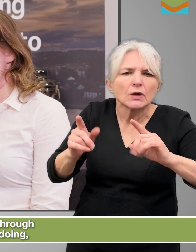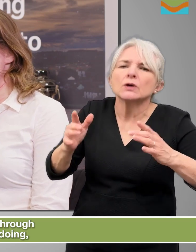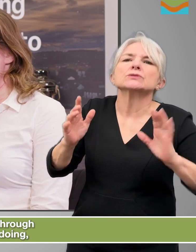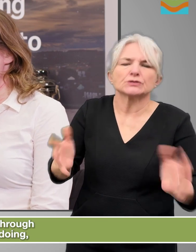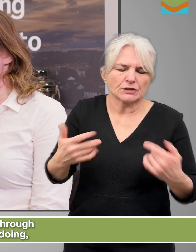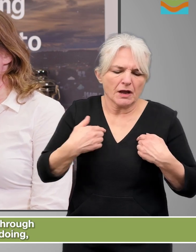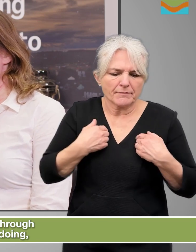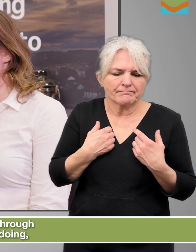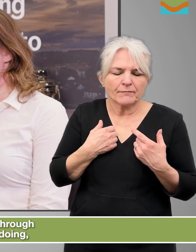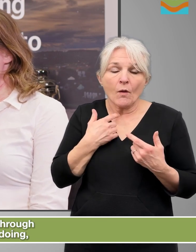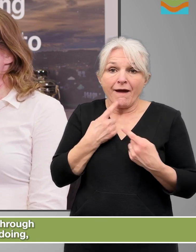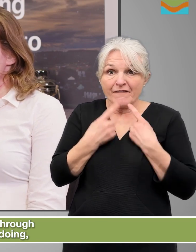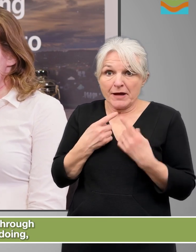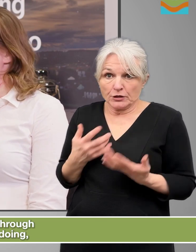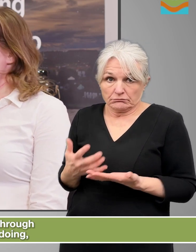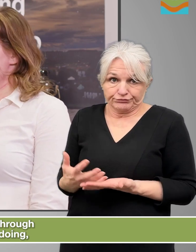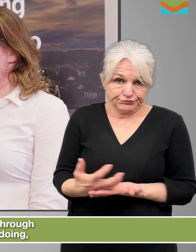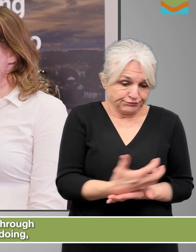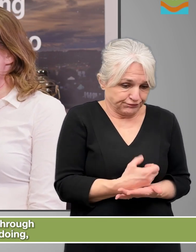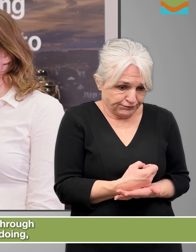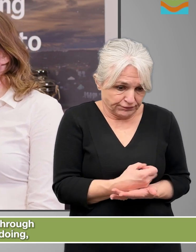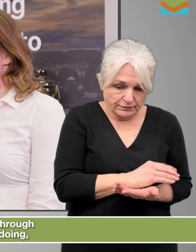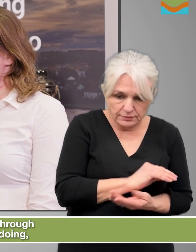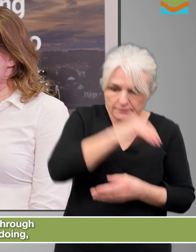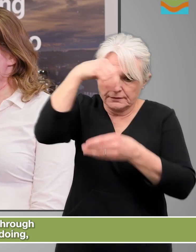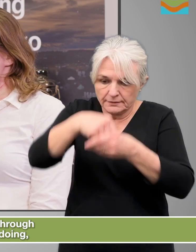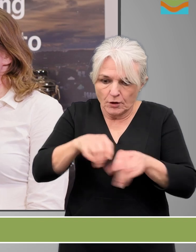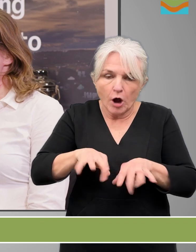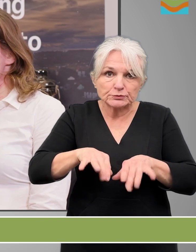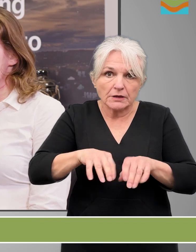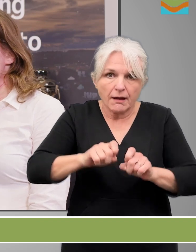understanding that we'll gain through the 3D mapping that you are doing, Tim. That